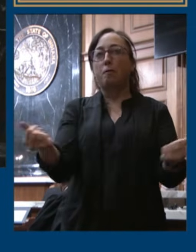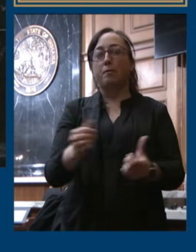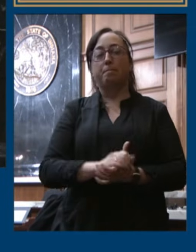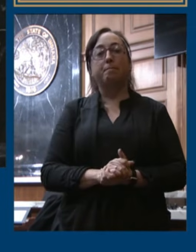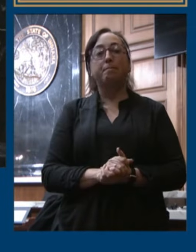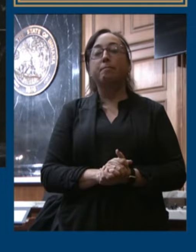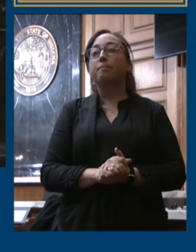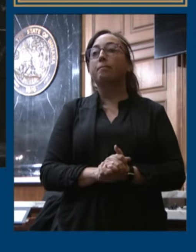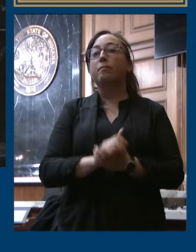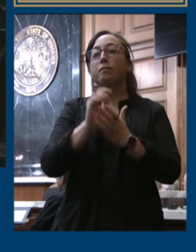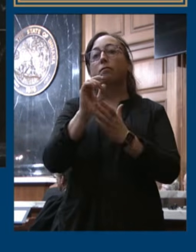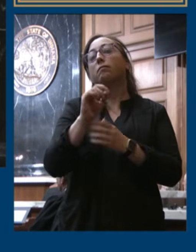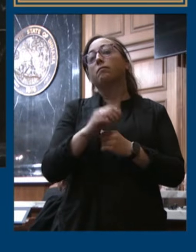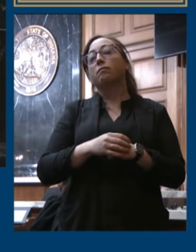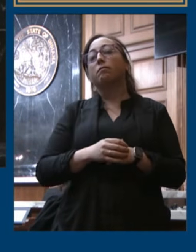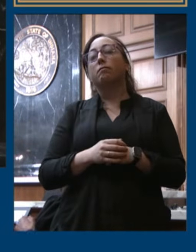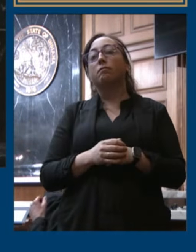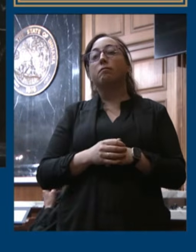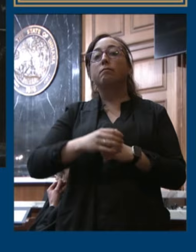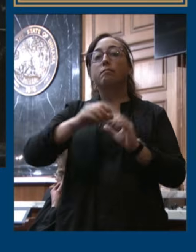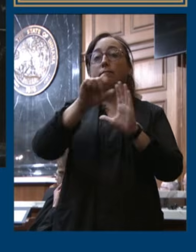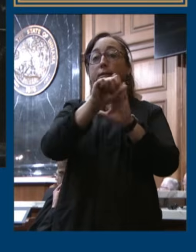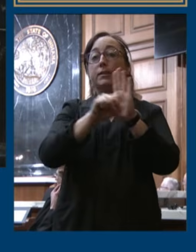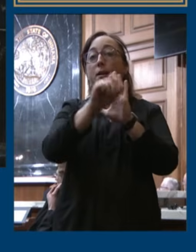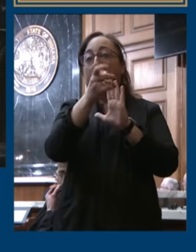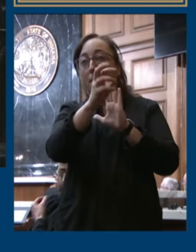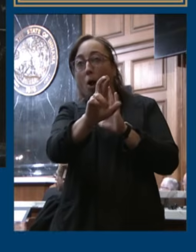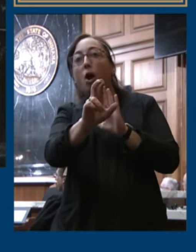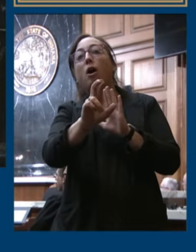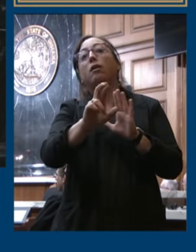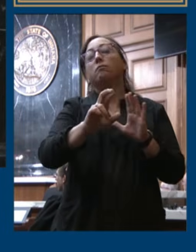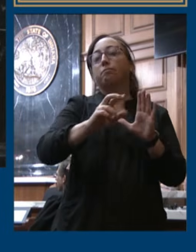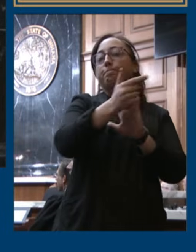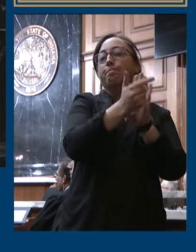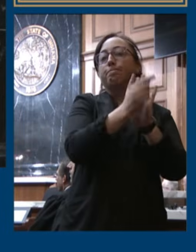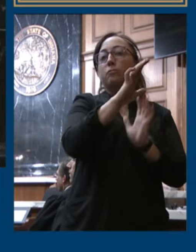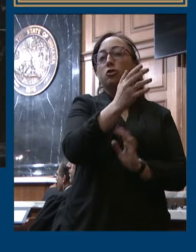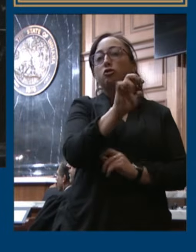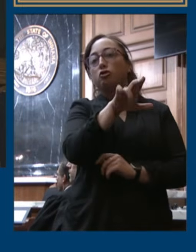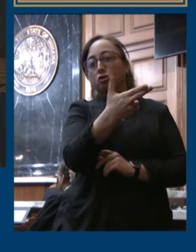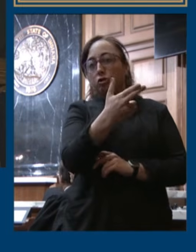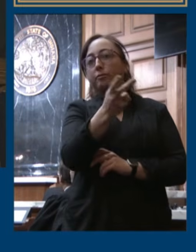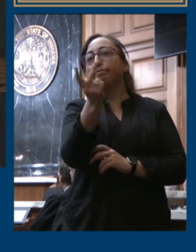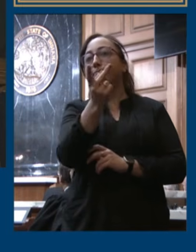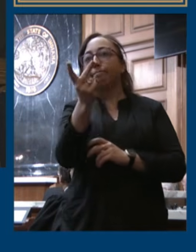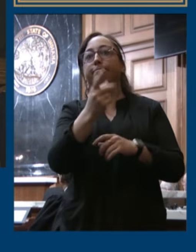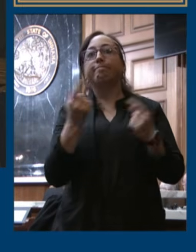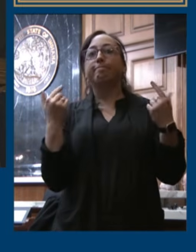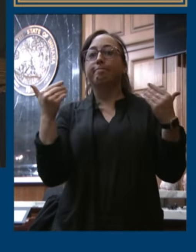ATTORNEY DOUG CHURCH, ALONG WITH THE STATE BAR, CURATED THIS REMARKABLE COLLECTION OF HOOSIER COURTHOUSE PAINTINGS.